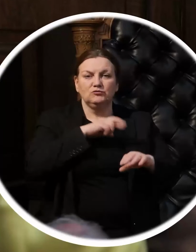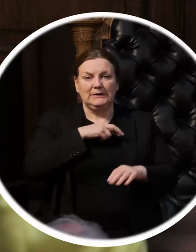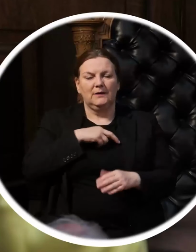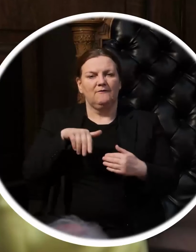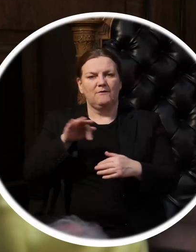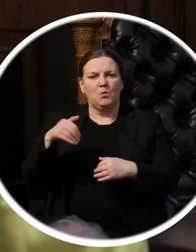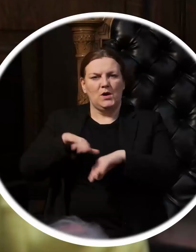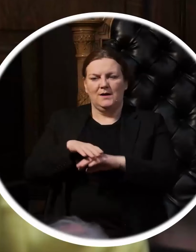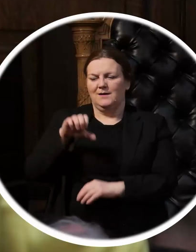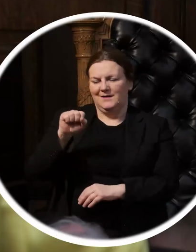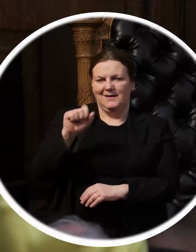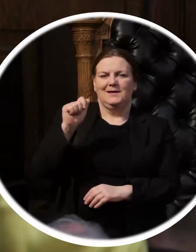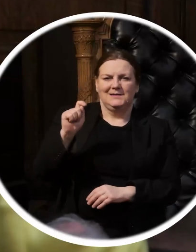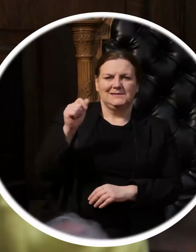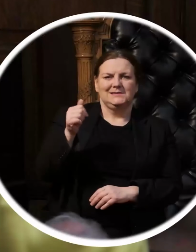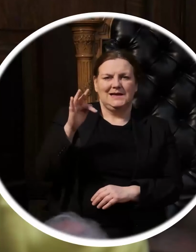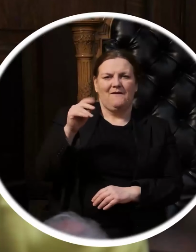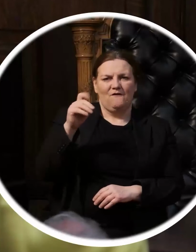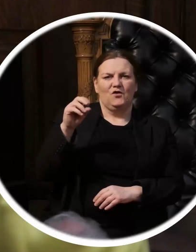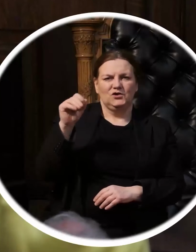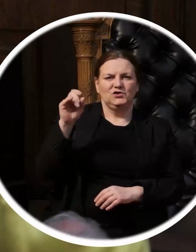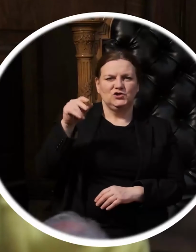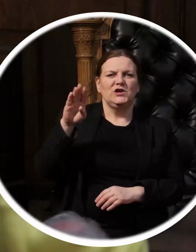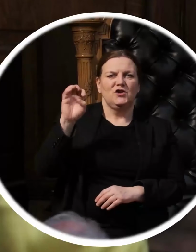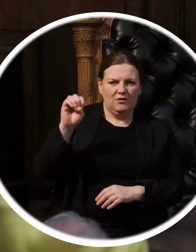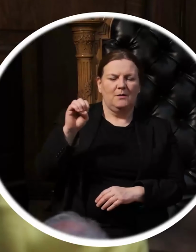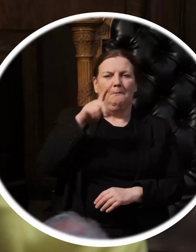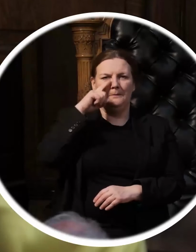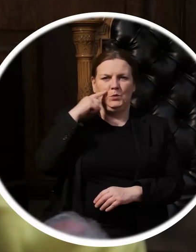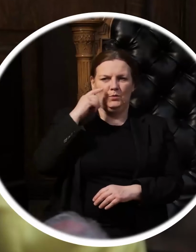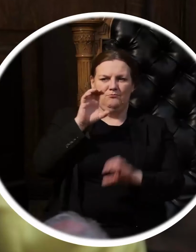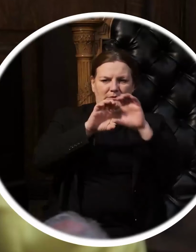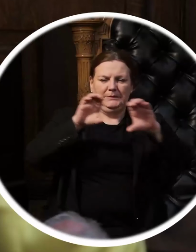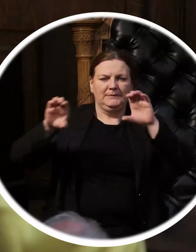I talked earlier about the sense of cataloguing and a catalogue of brick